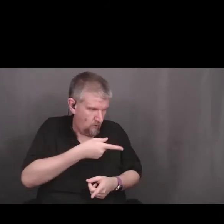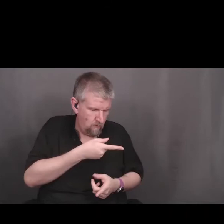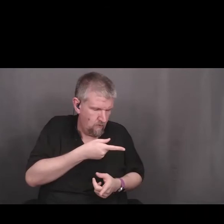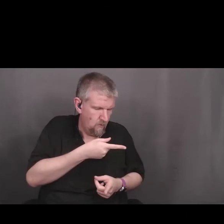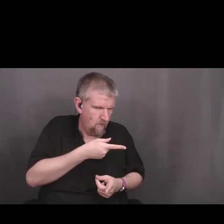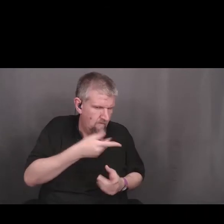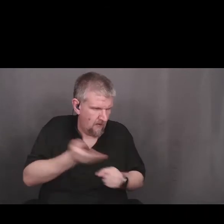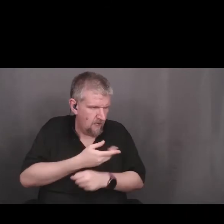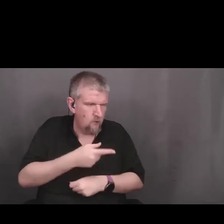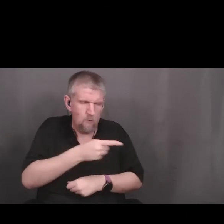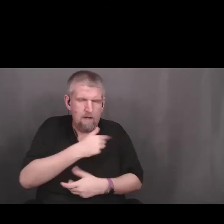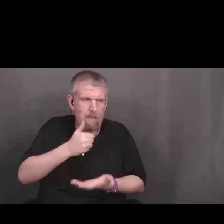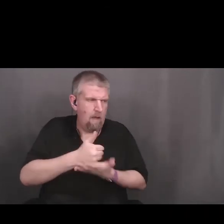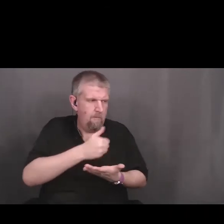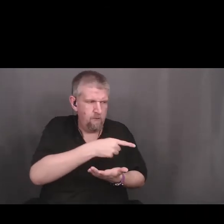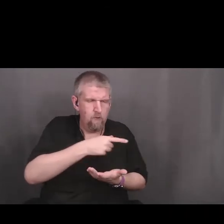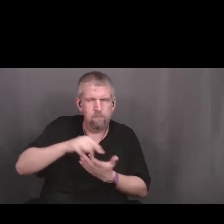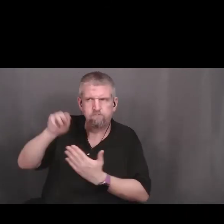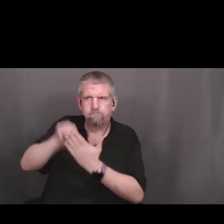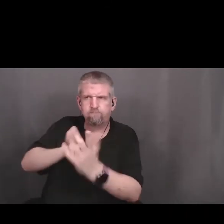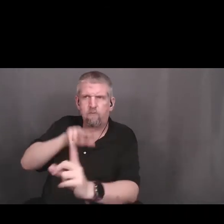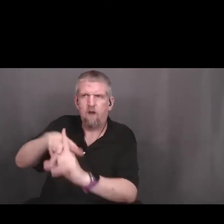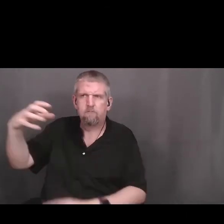but a complaint with the EEOC to help address that.